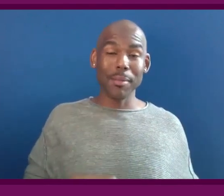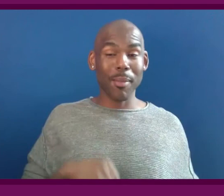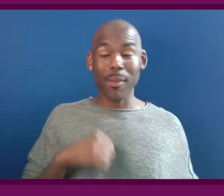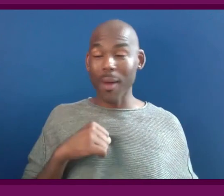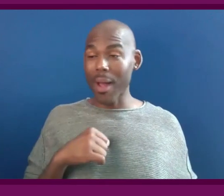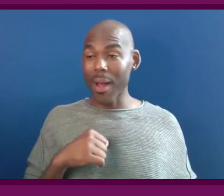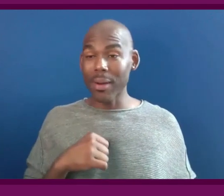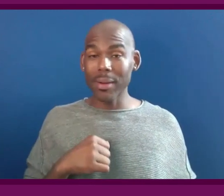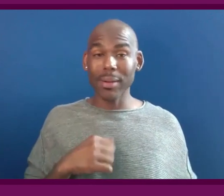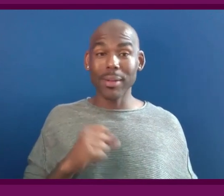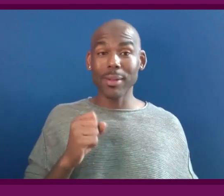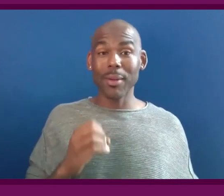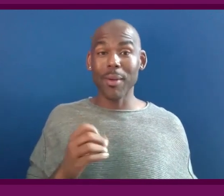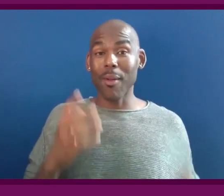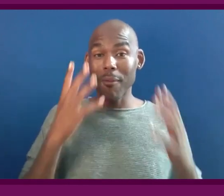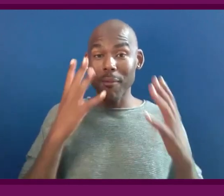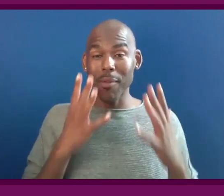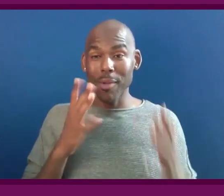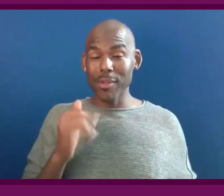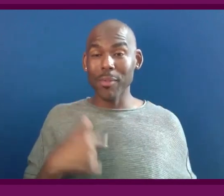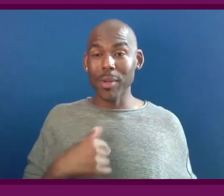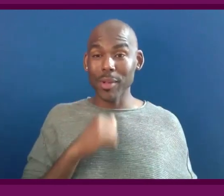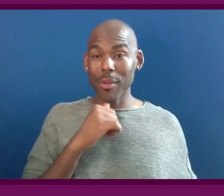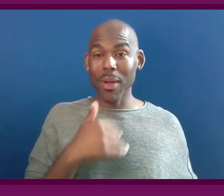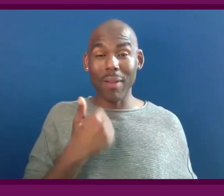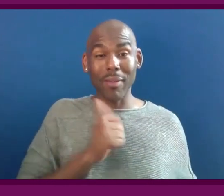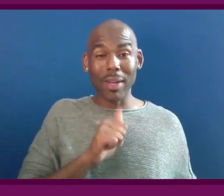So, unfortunately, we don't get any parades this year.